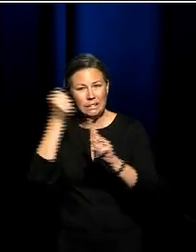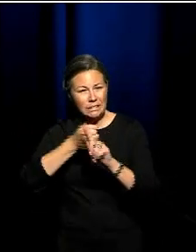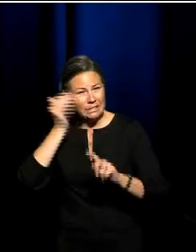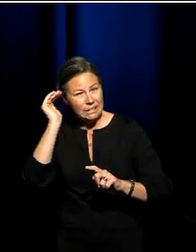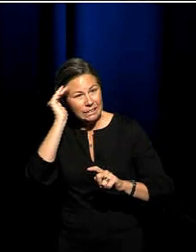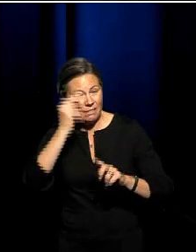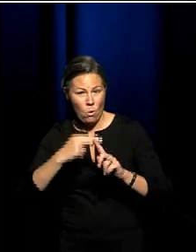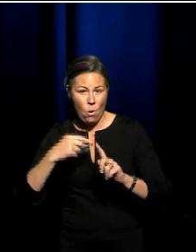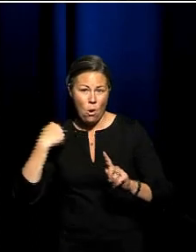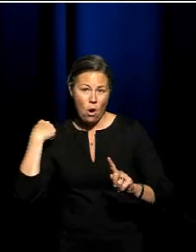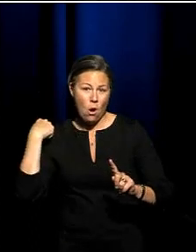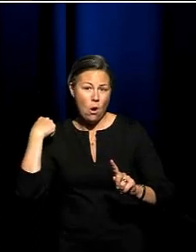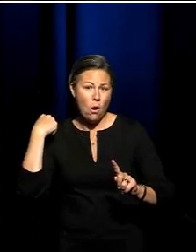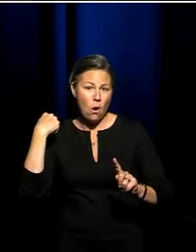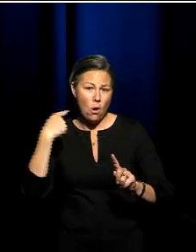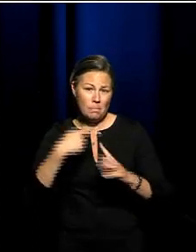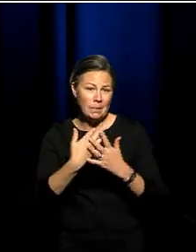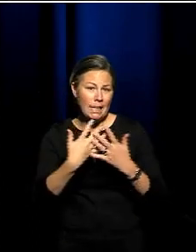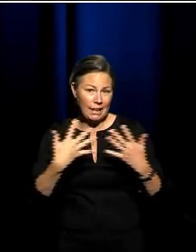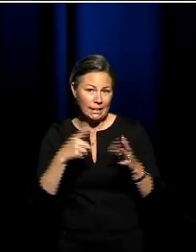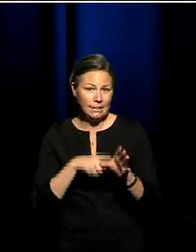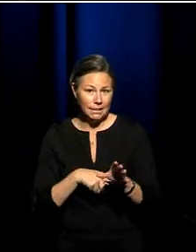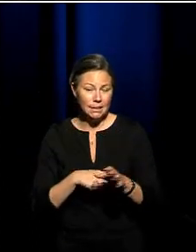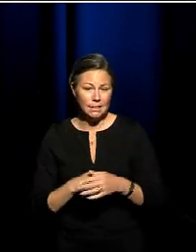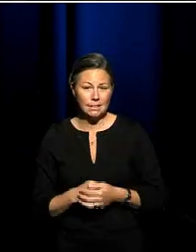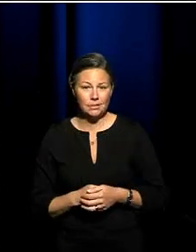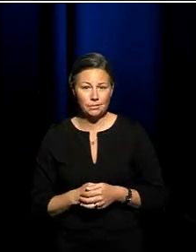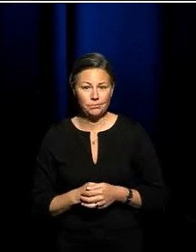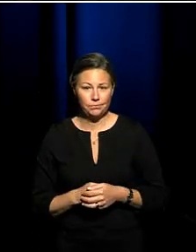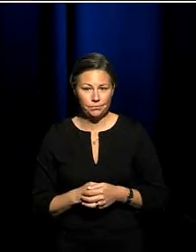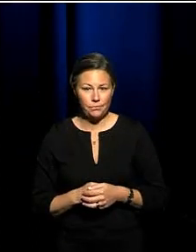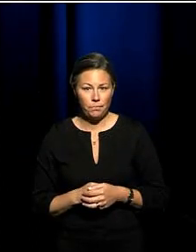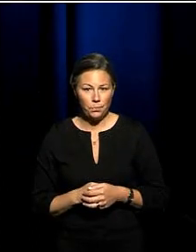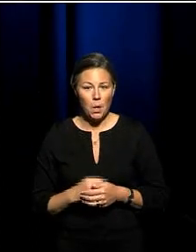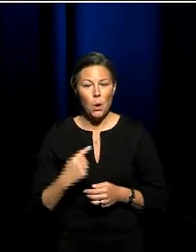long period of time. We are and will be making every effort to ensure that